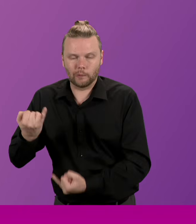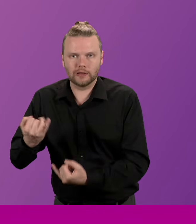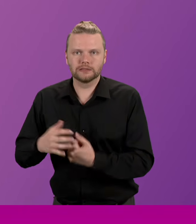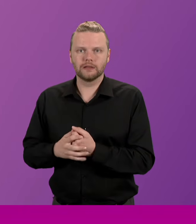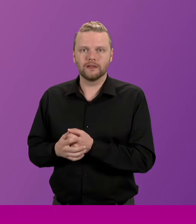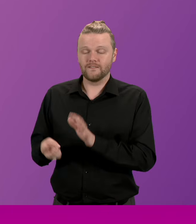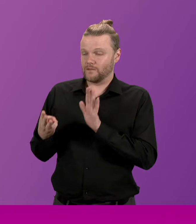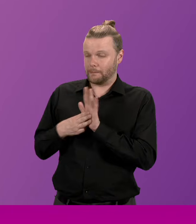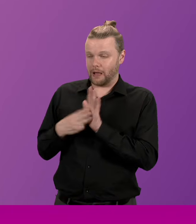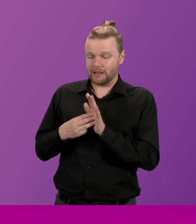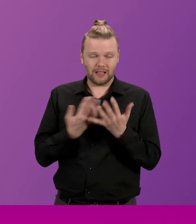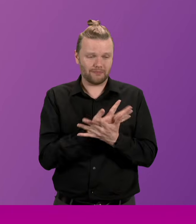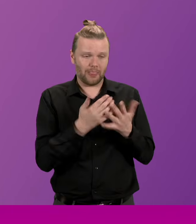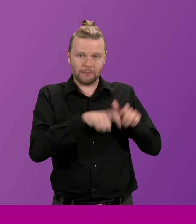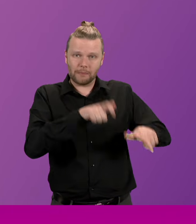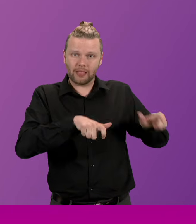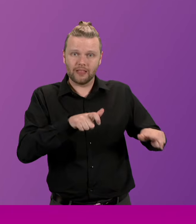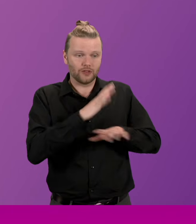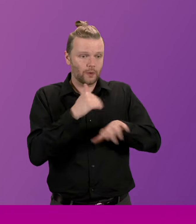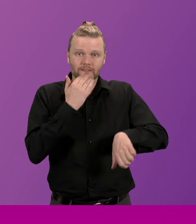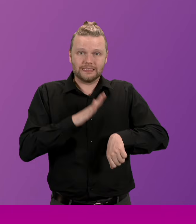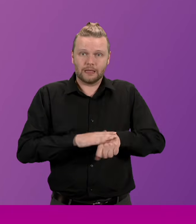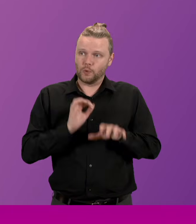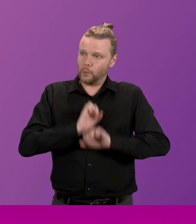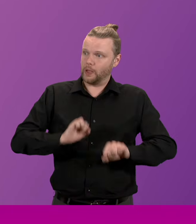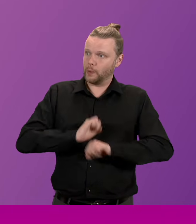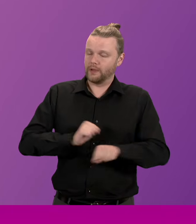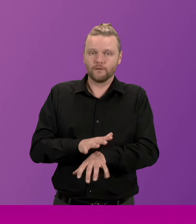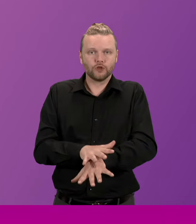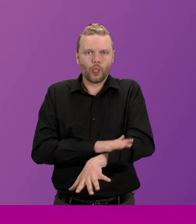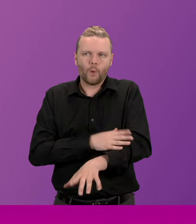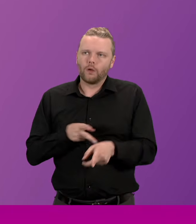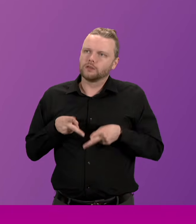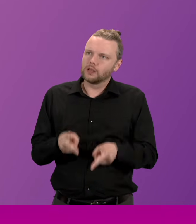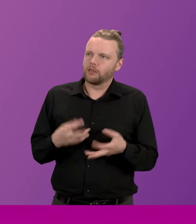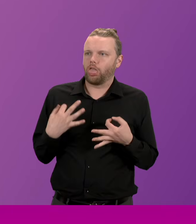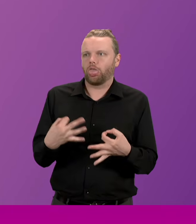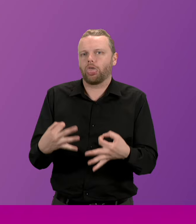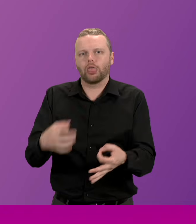so many others simply do not have time to wait for slow-moving systems and delayed decisions.